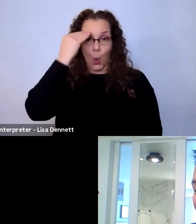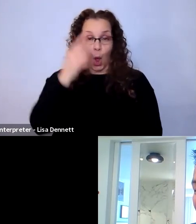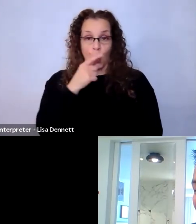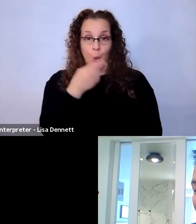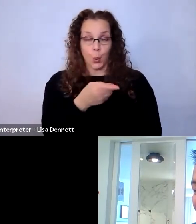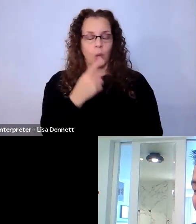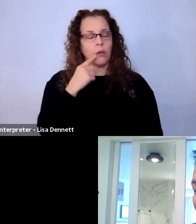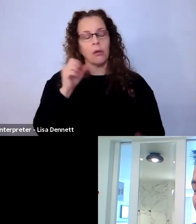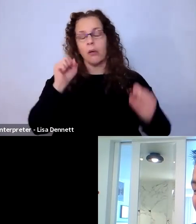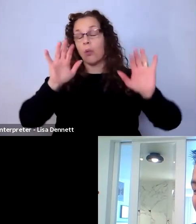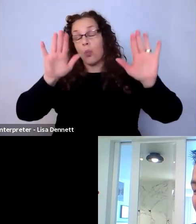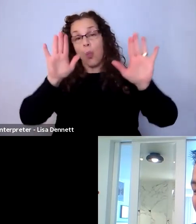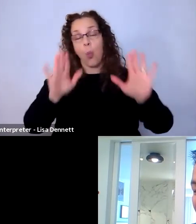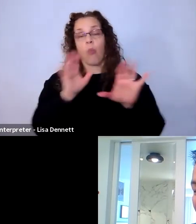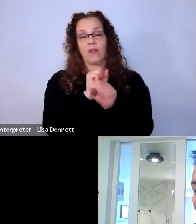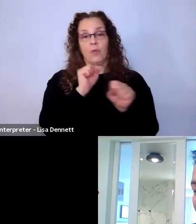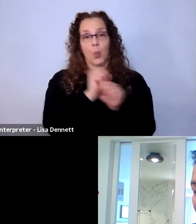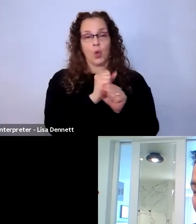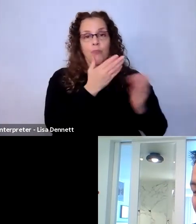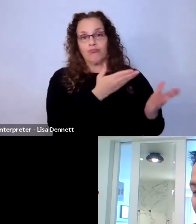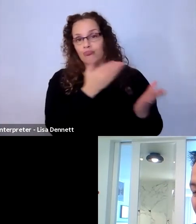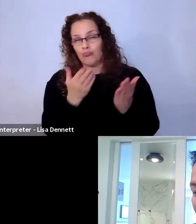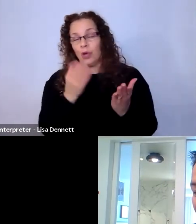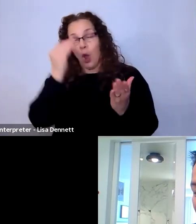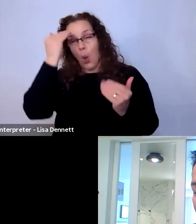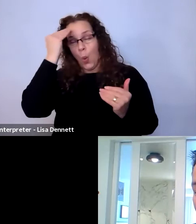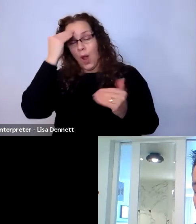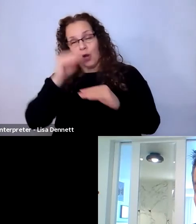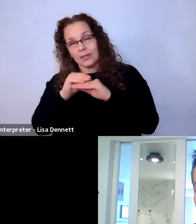awareness, to be important, so that when you're delivering emergency.